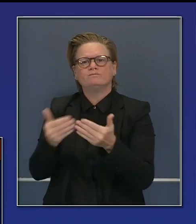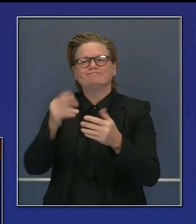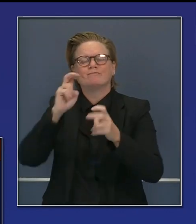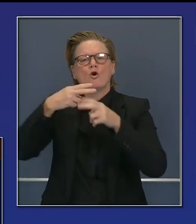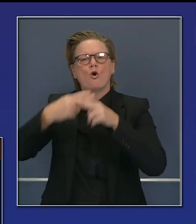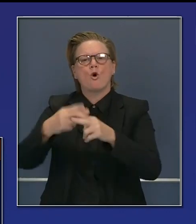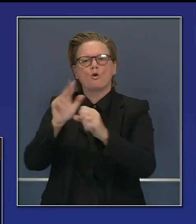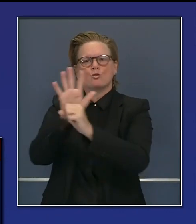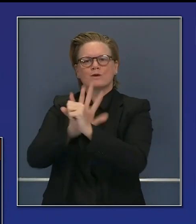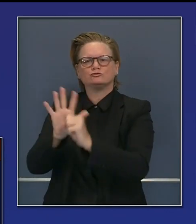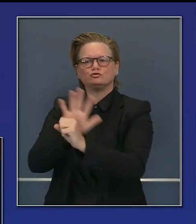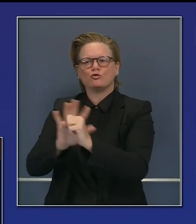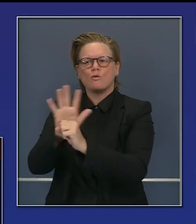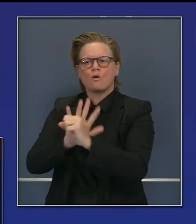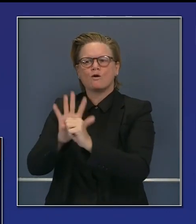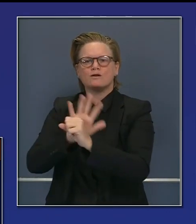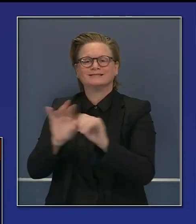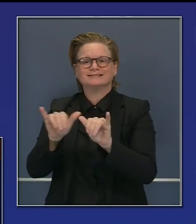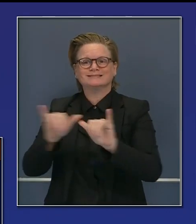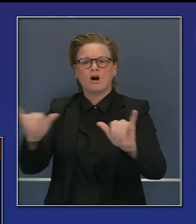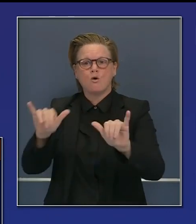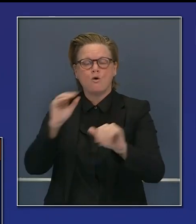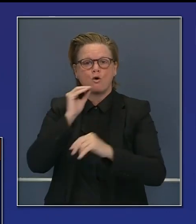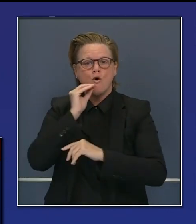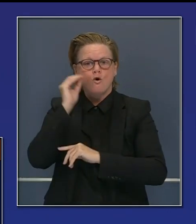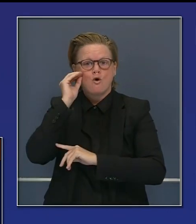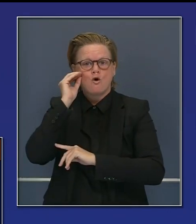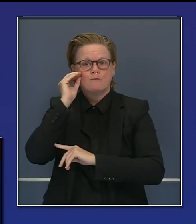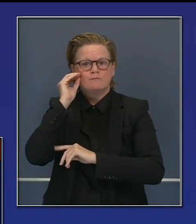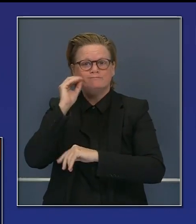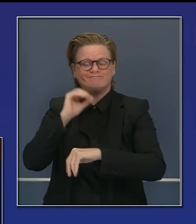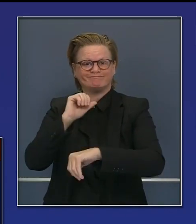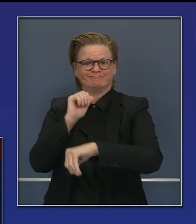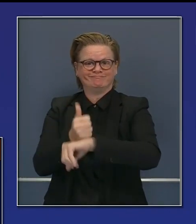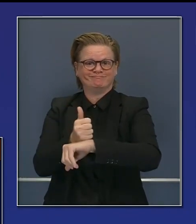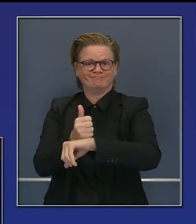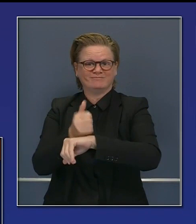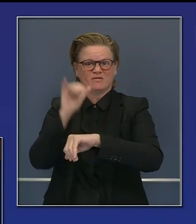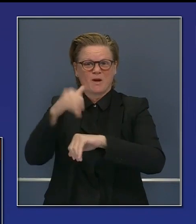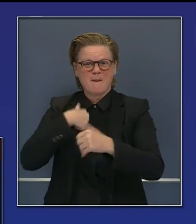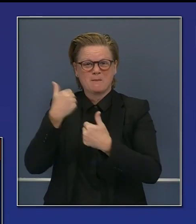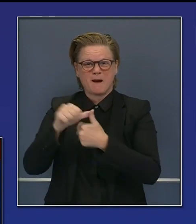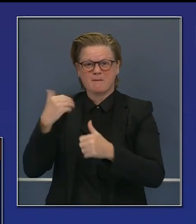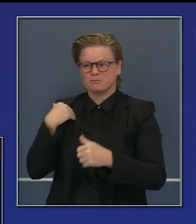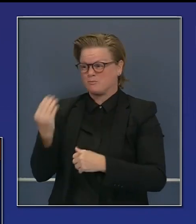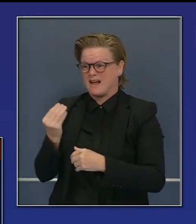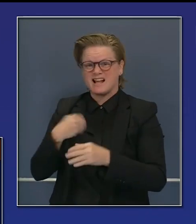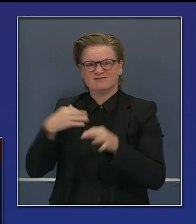WE ARE ANNOUNCING AND INTRODUCING A REGIONAL STAY AT HOME ORDER IN THE STATE OF CALIFORNIA.